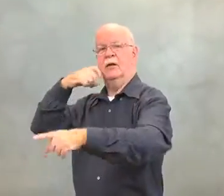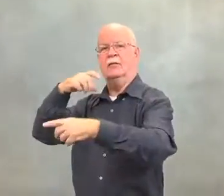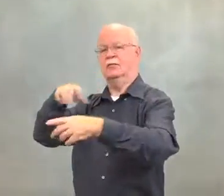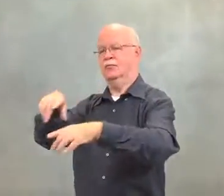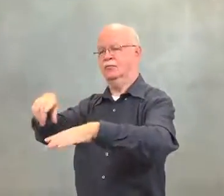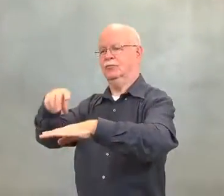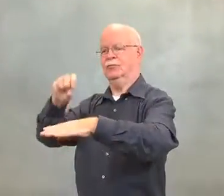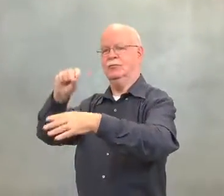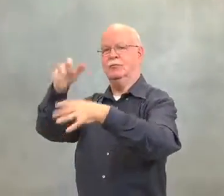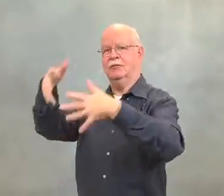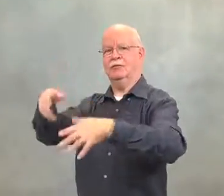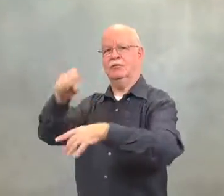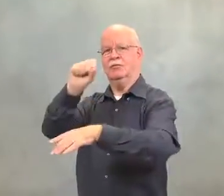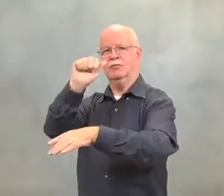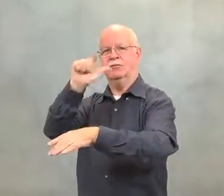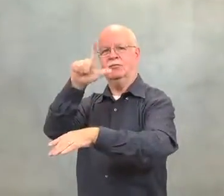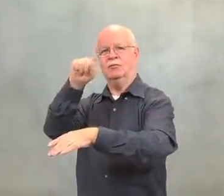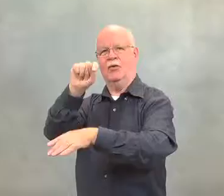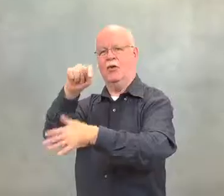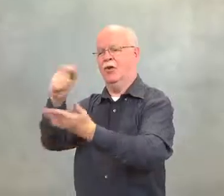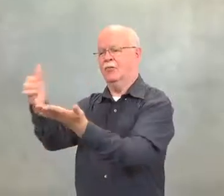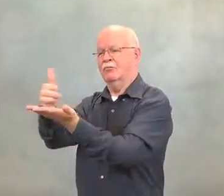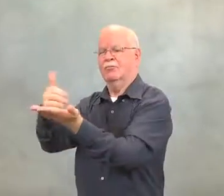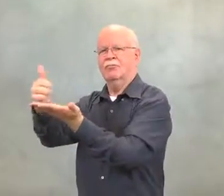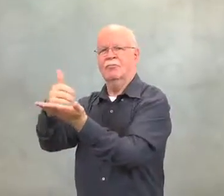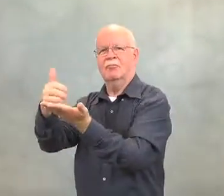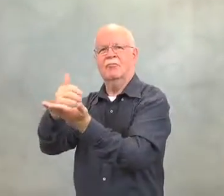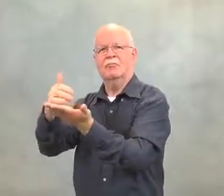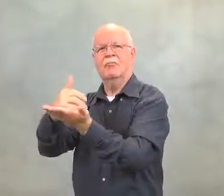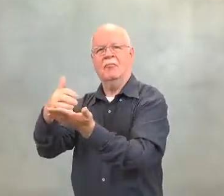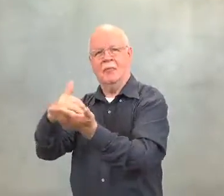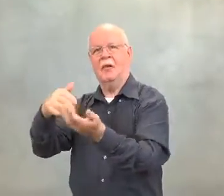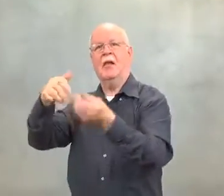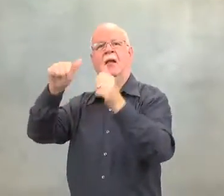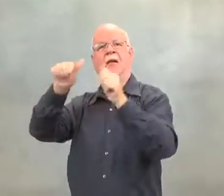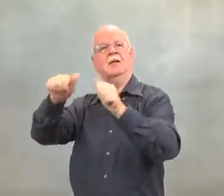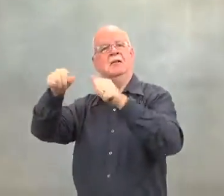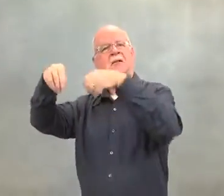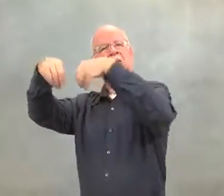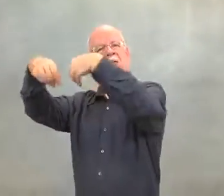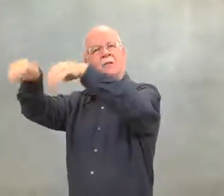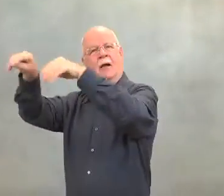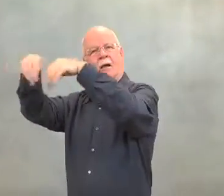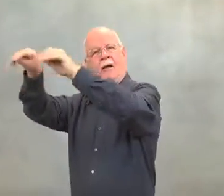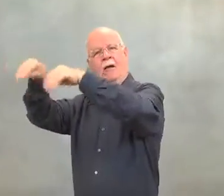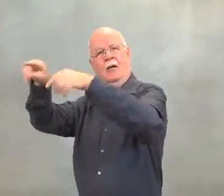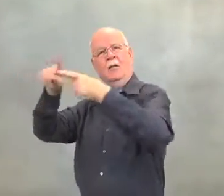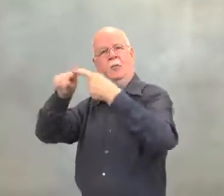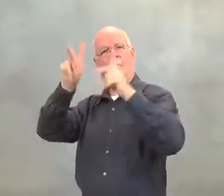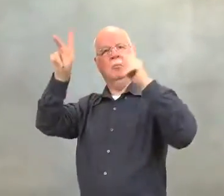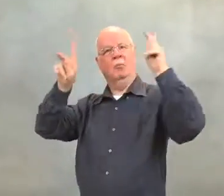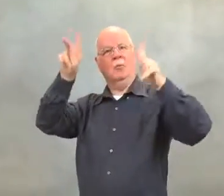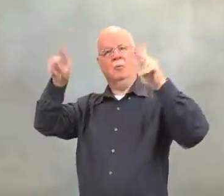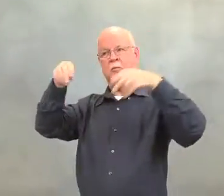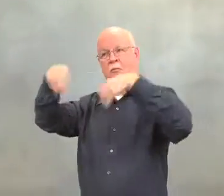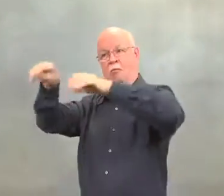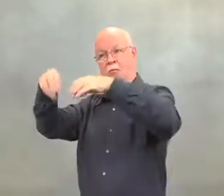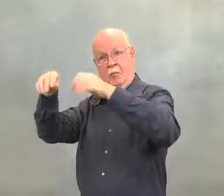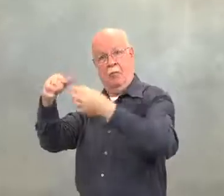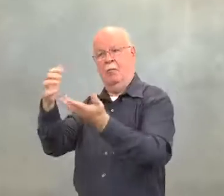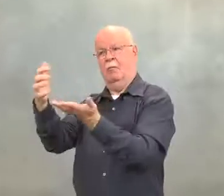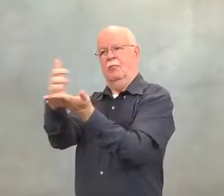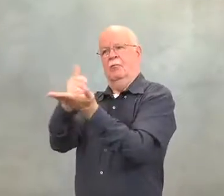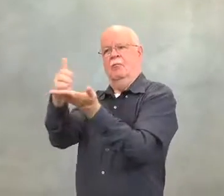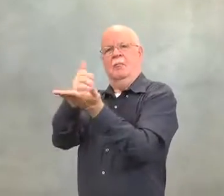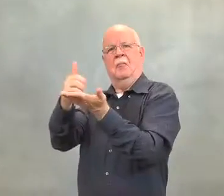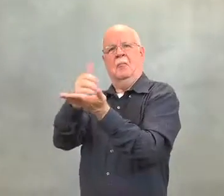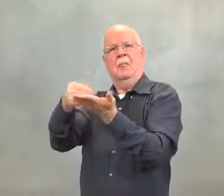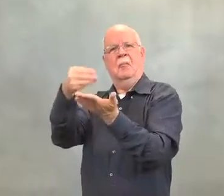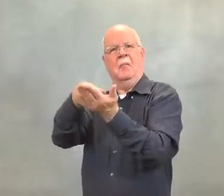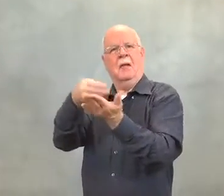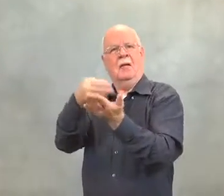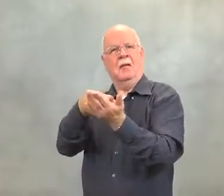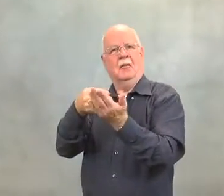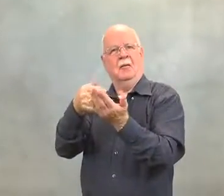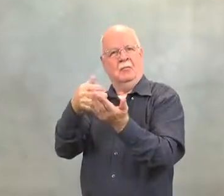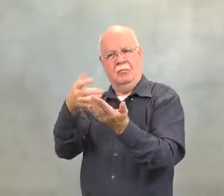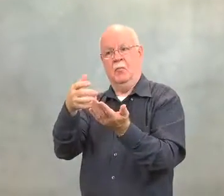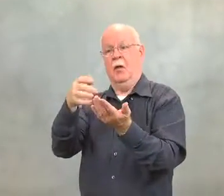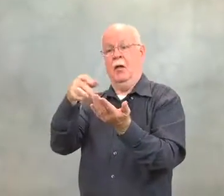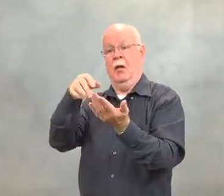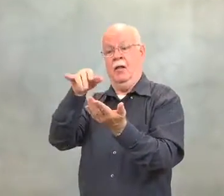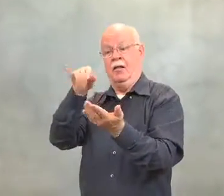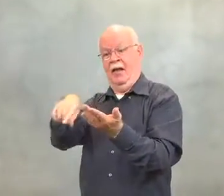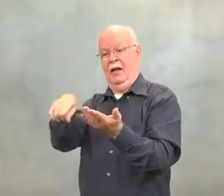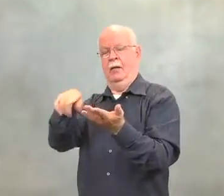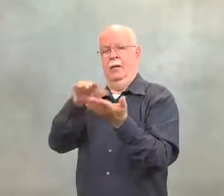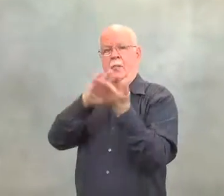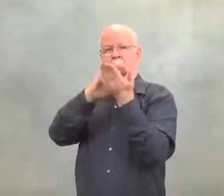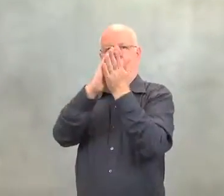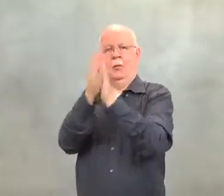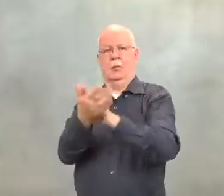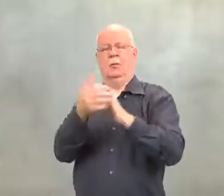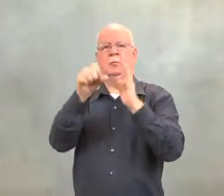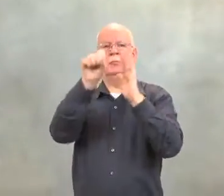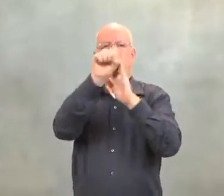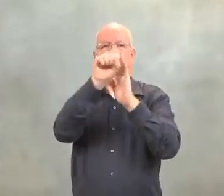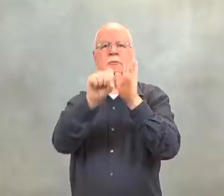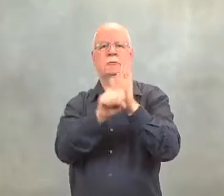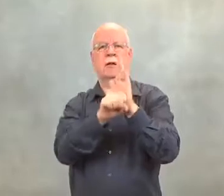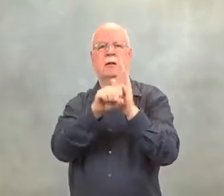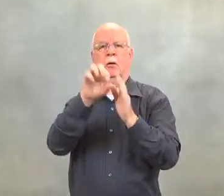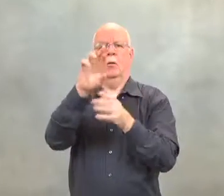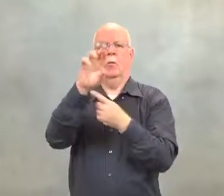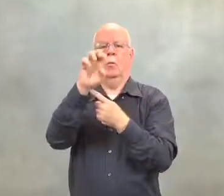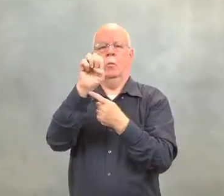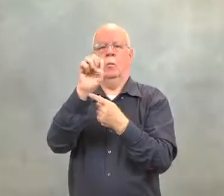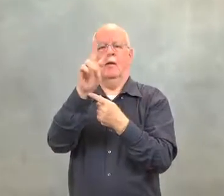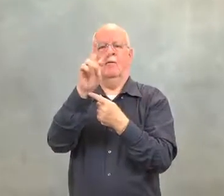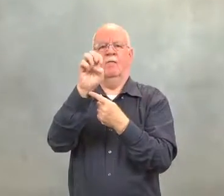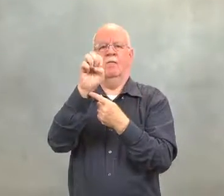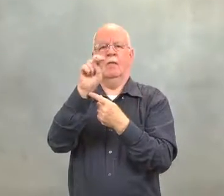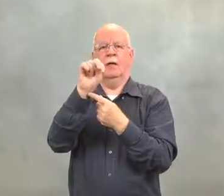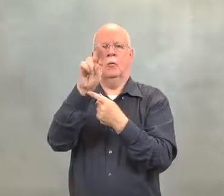The salt residue was then harvested and sold.